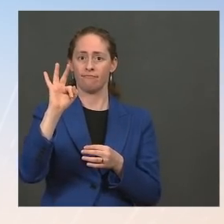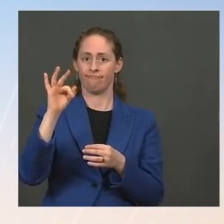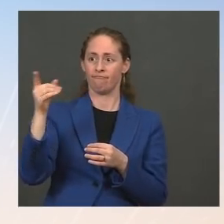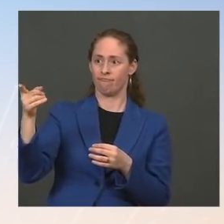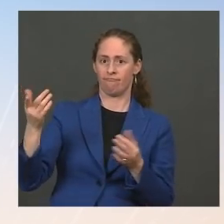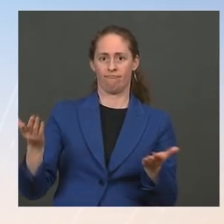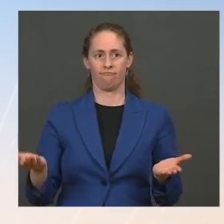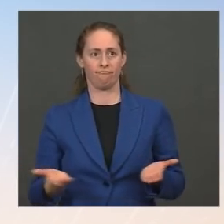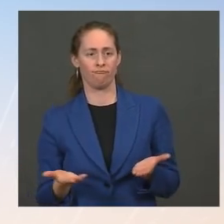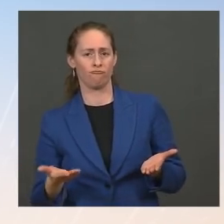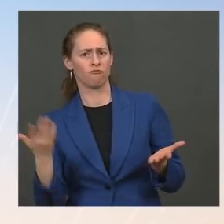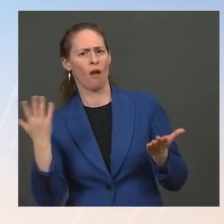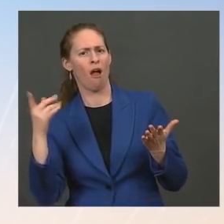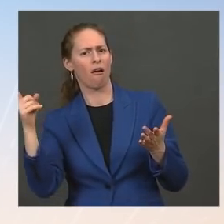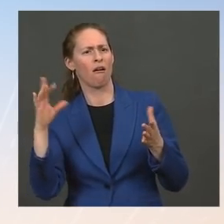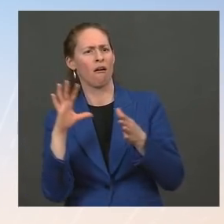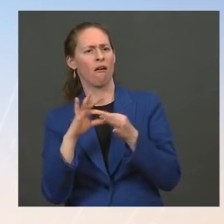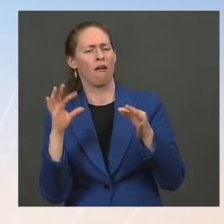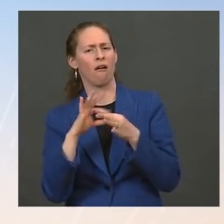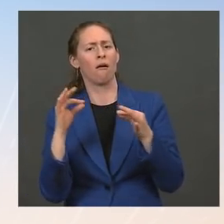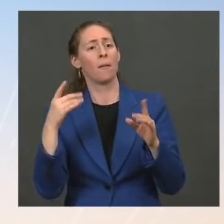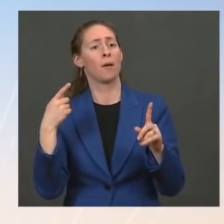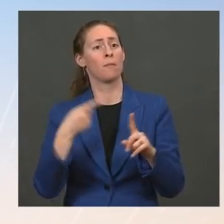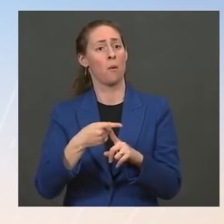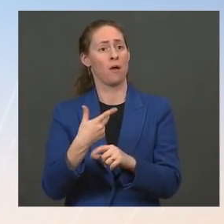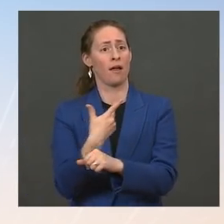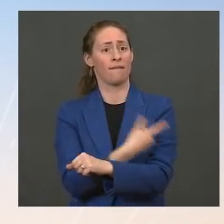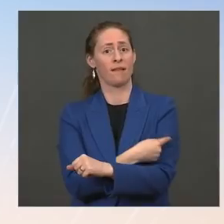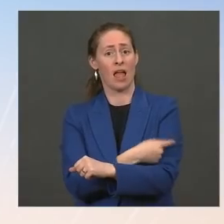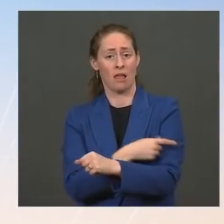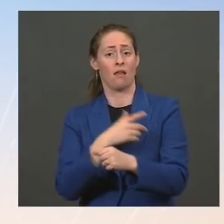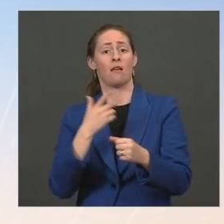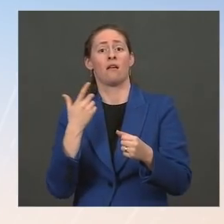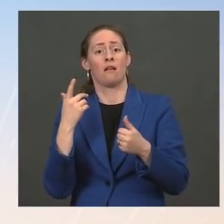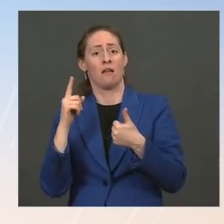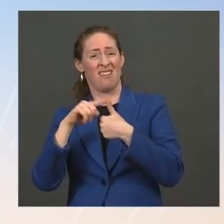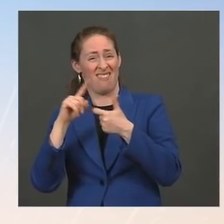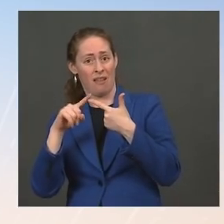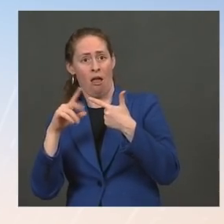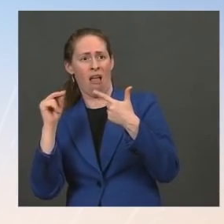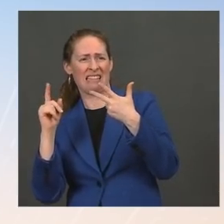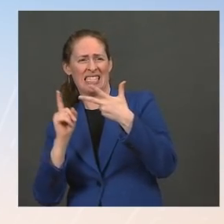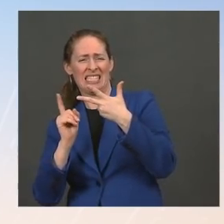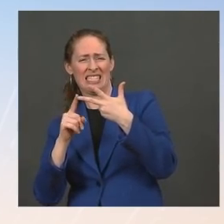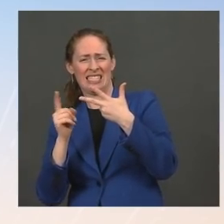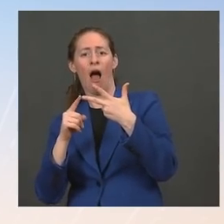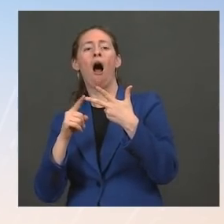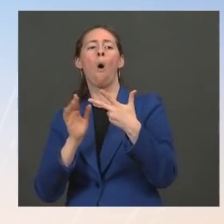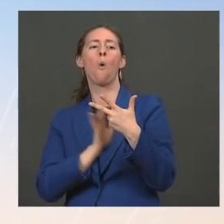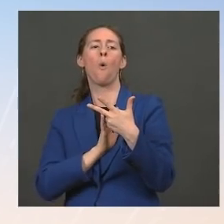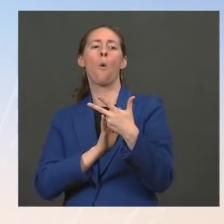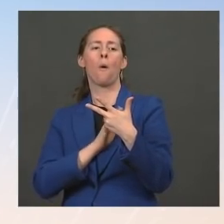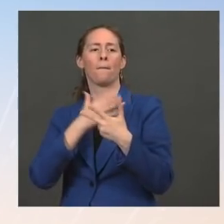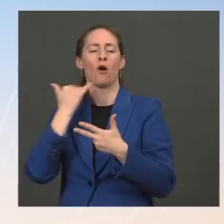and additional boosters help boost up your antibodies to fight the COVID virus -- the all -- the COVID-19 virus.